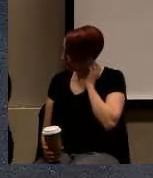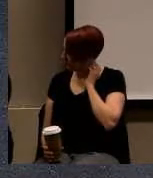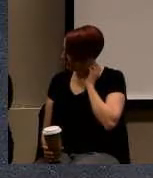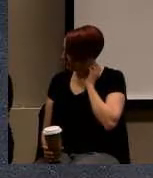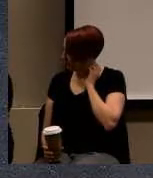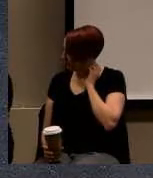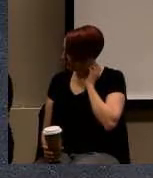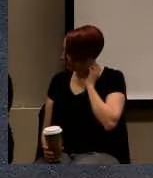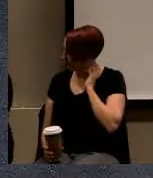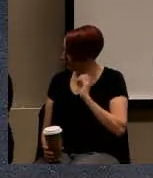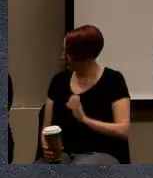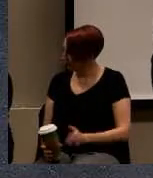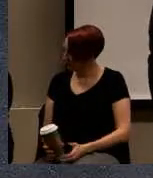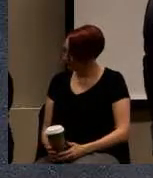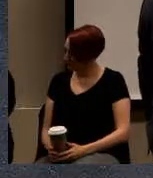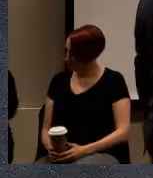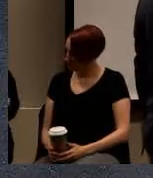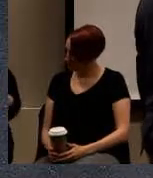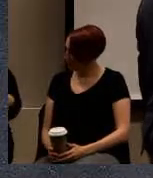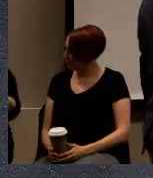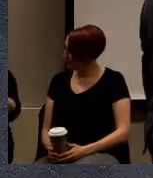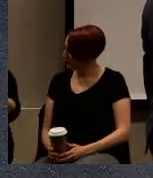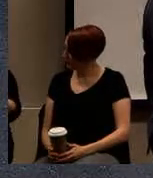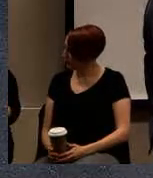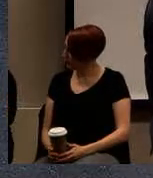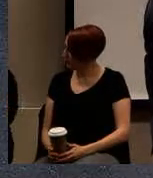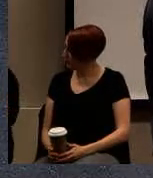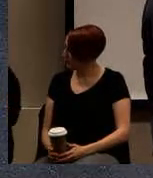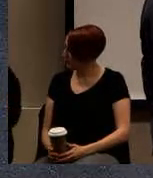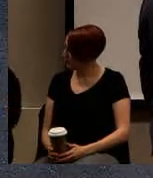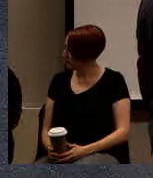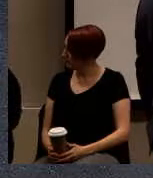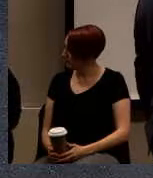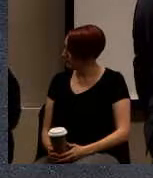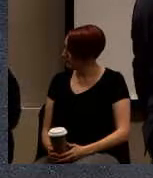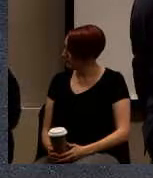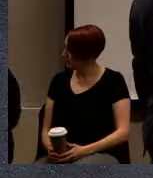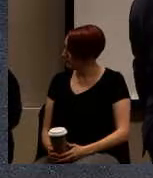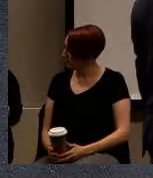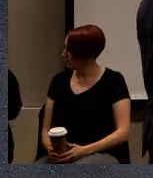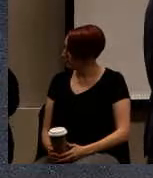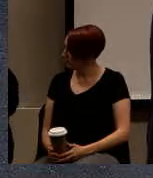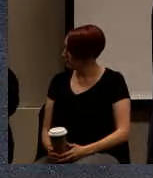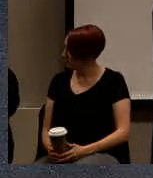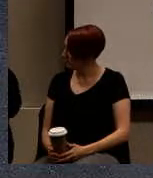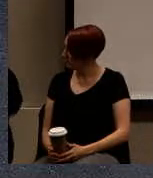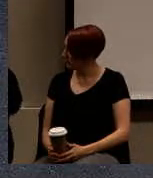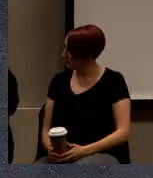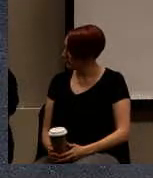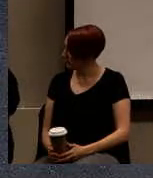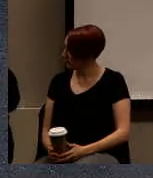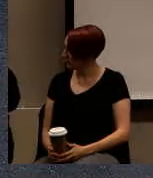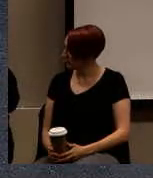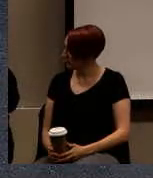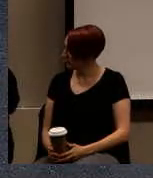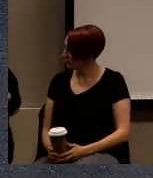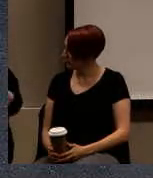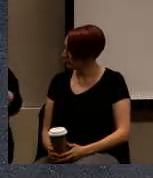Our biggest thing, though, is our Senior Driving website. And when we first launched this the first generation